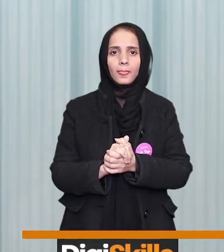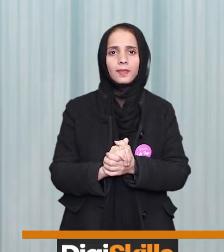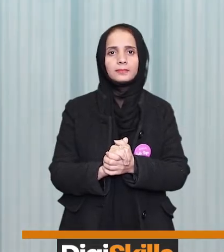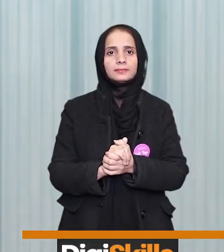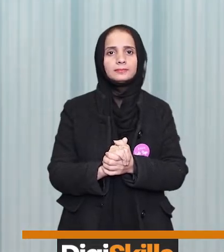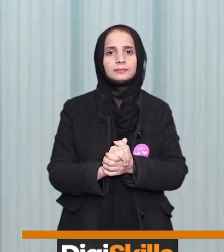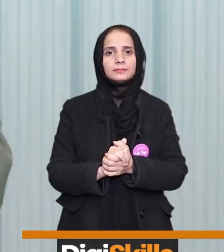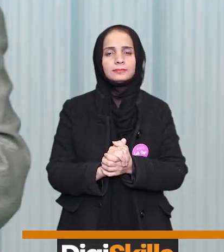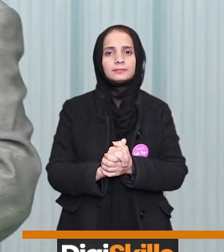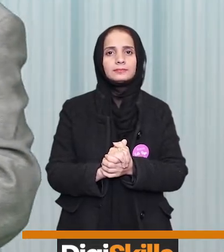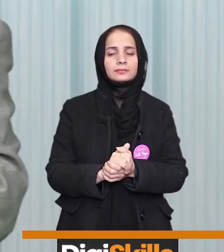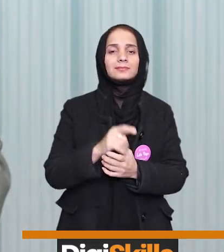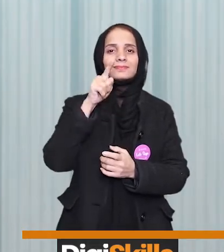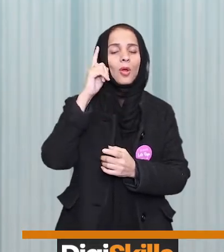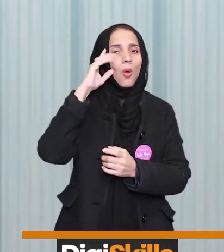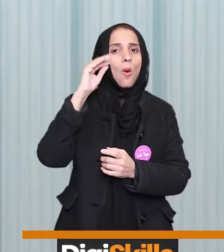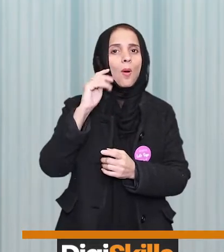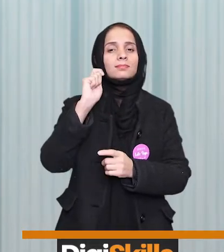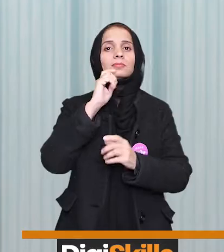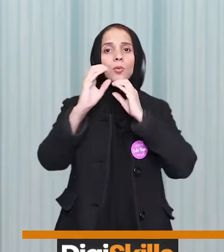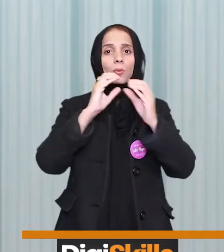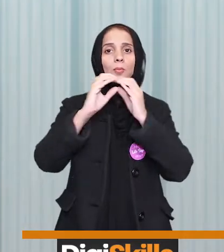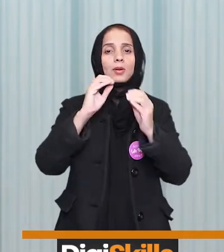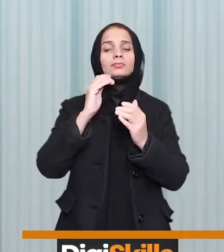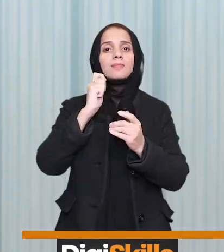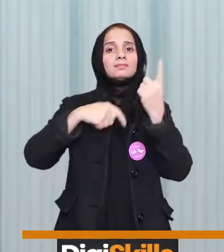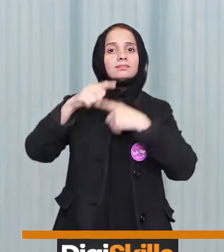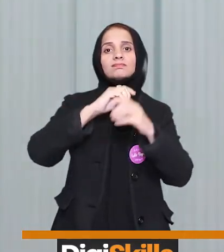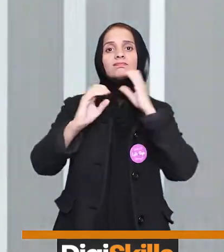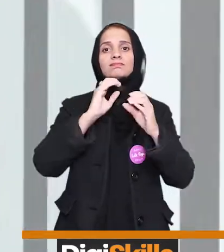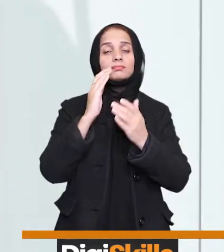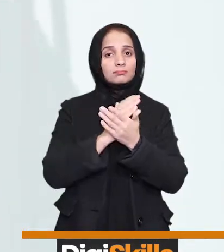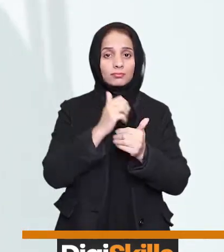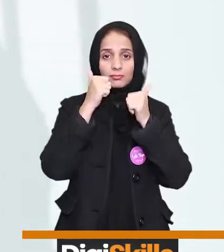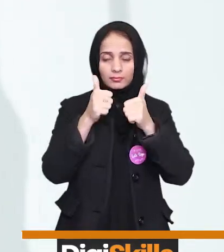and your soft skills are good which are communication skills and business development skills.